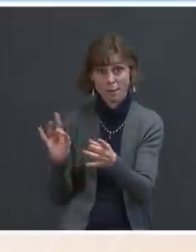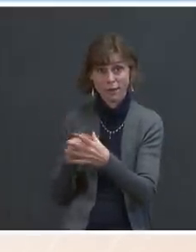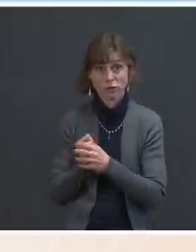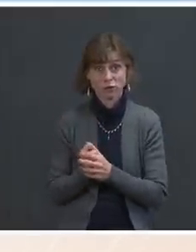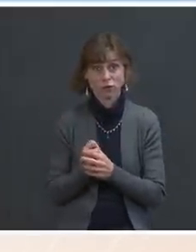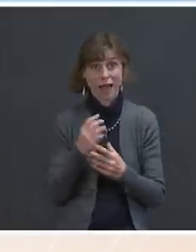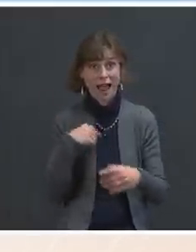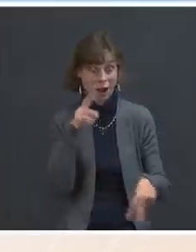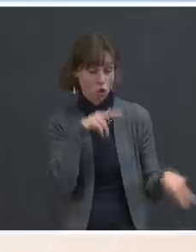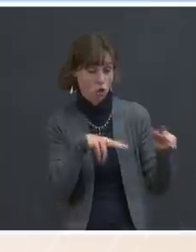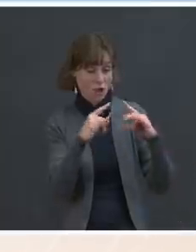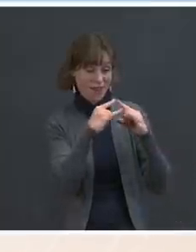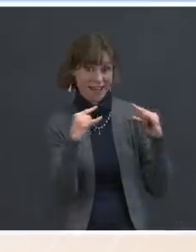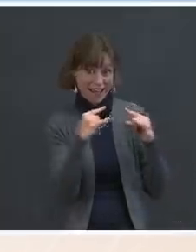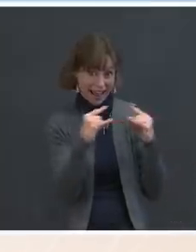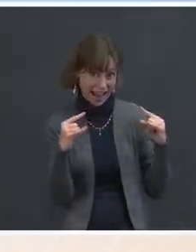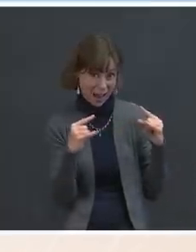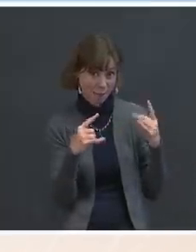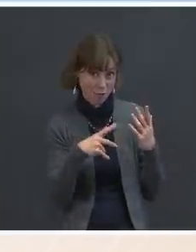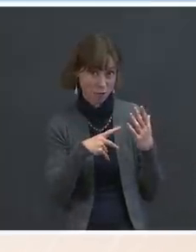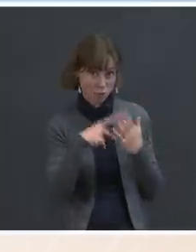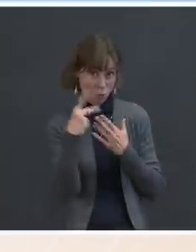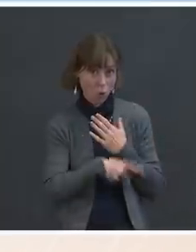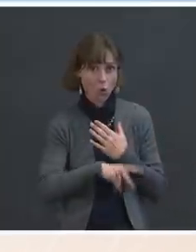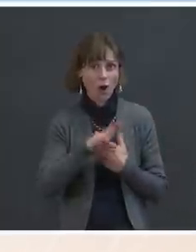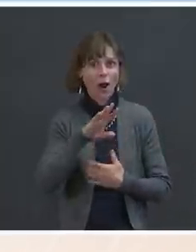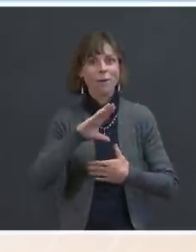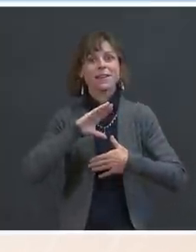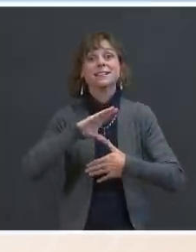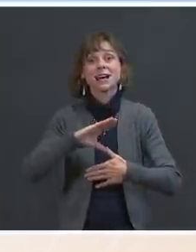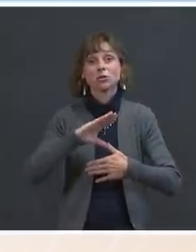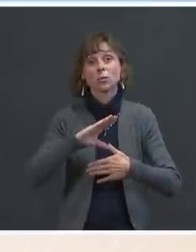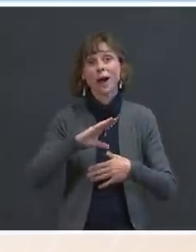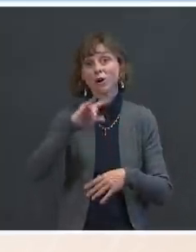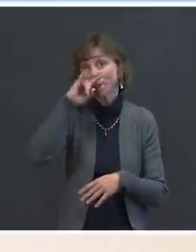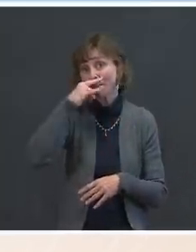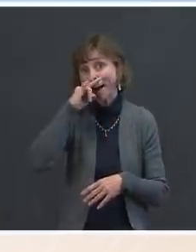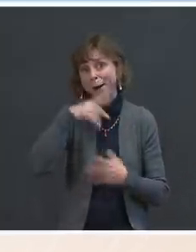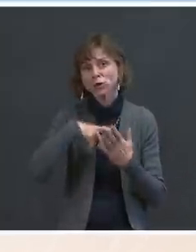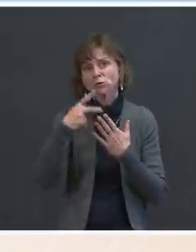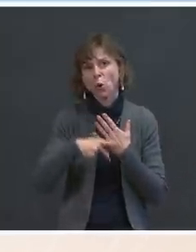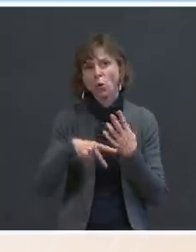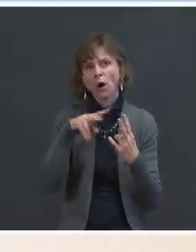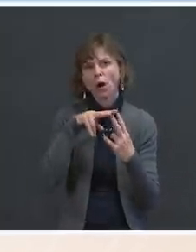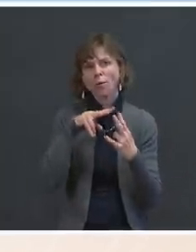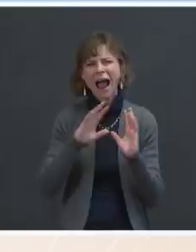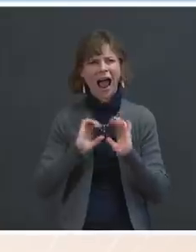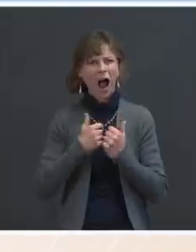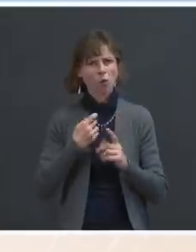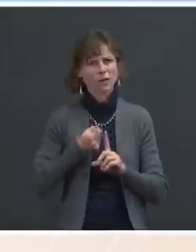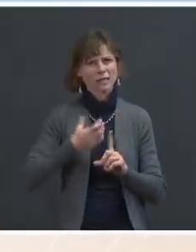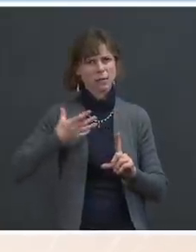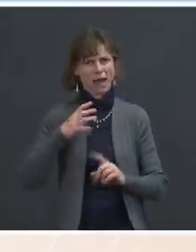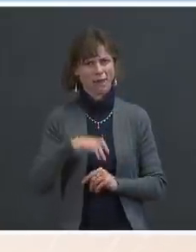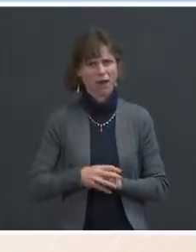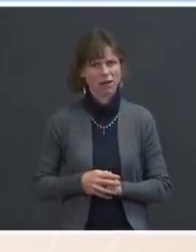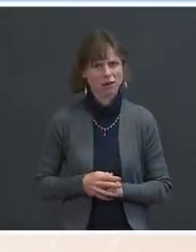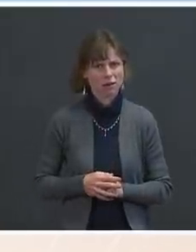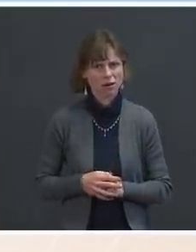the Central American Minors program -- as I talked about, and how we can expand that, how we can make that el- -- you know, eligibility greater.